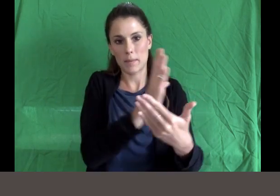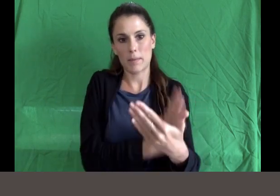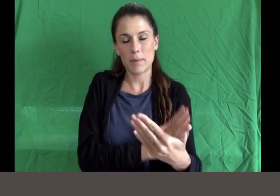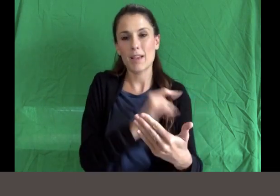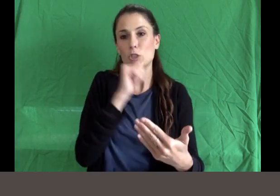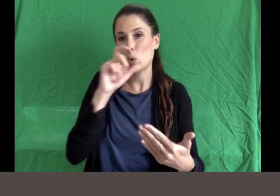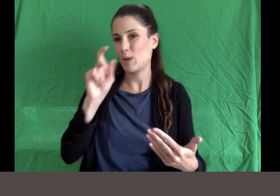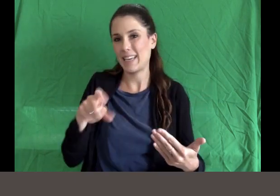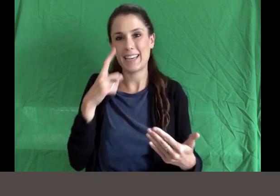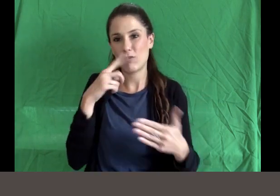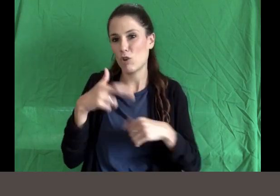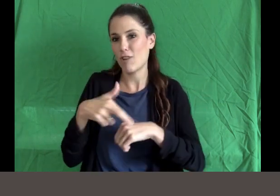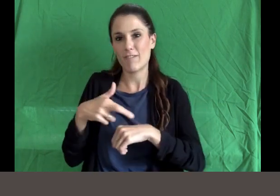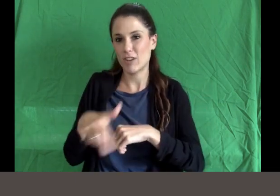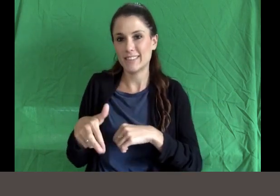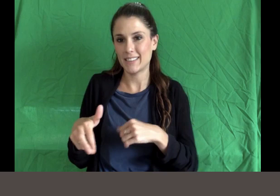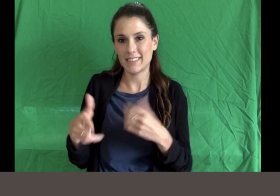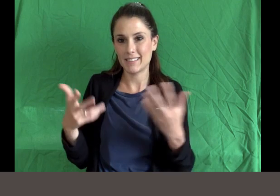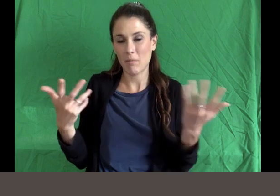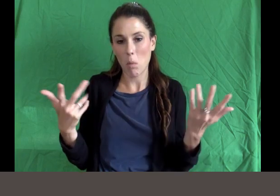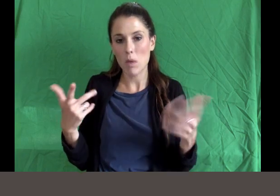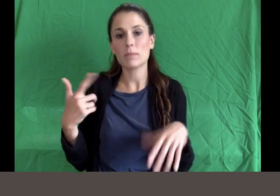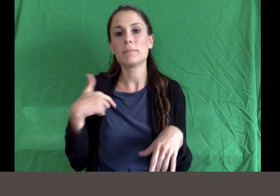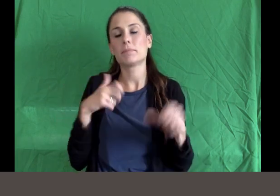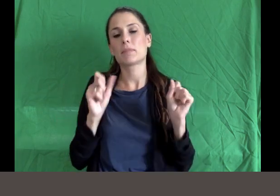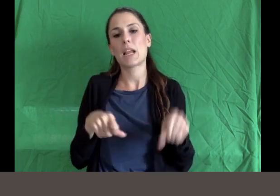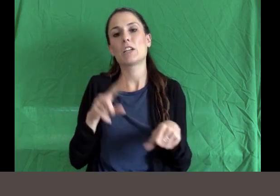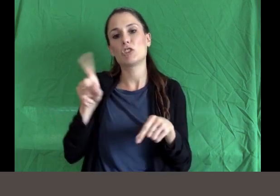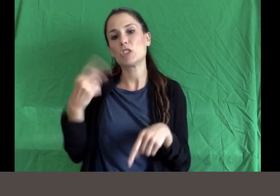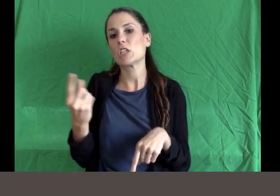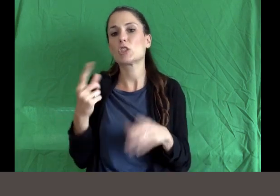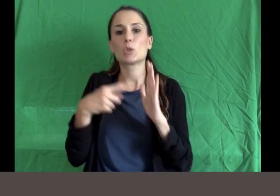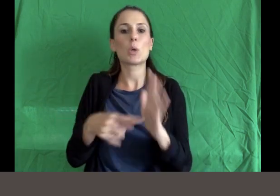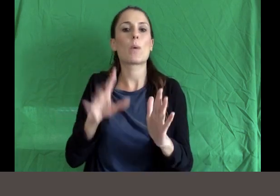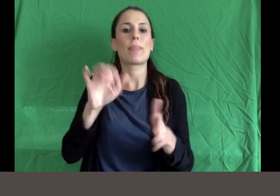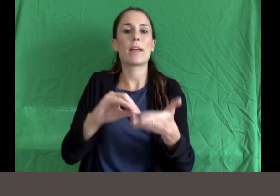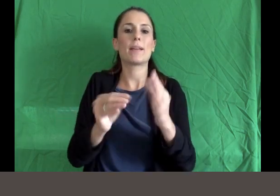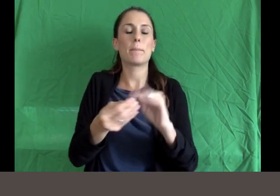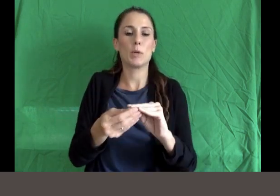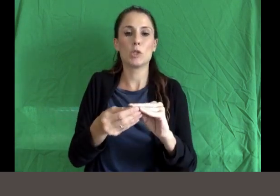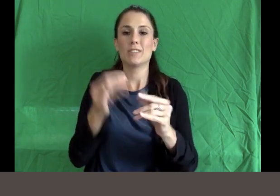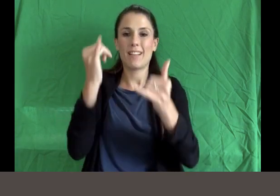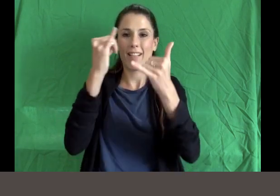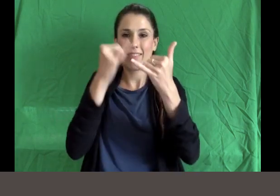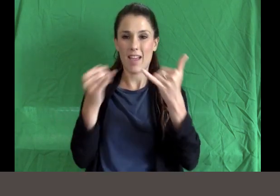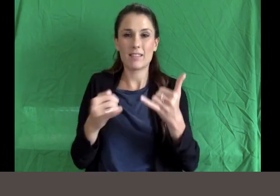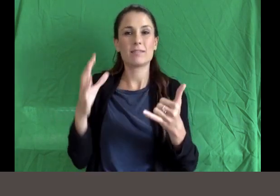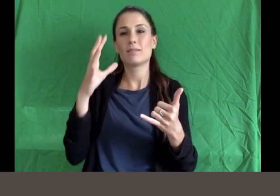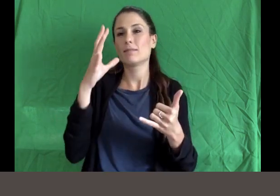will understand the same message that i'm trying to communicate right i have 152 of my first species